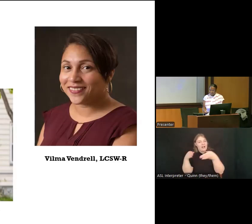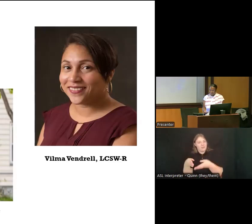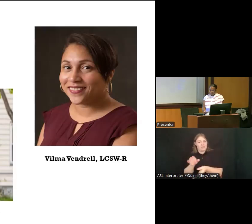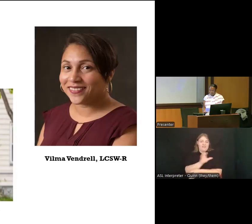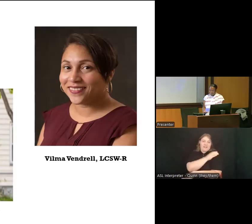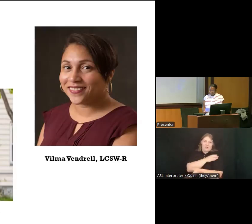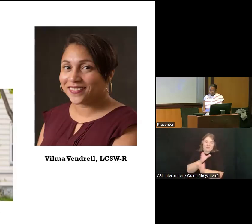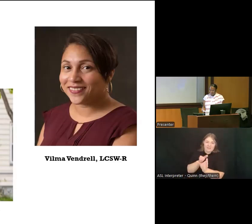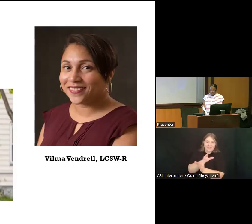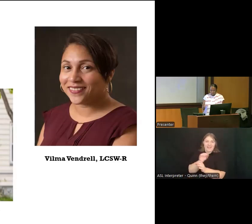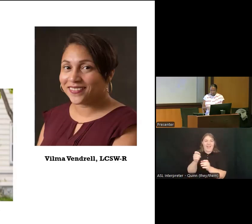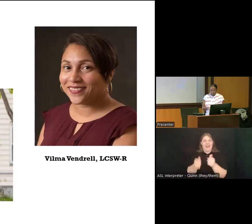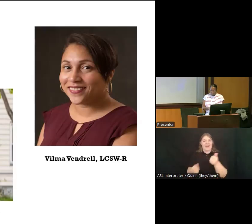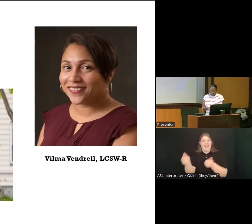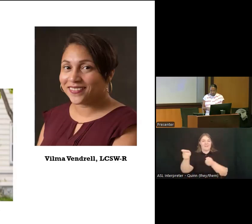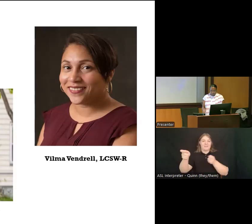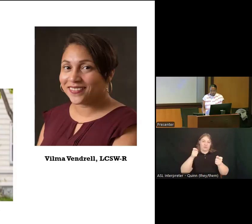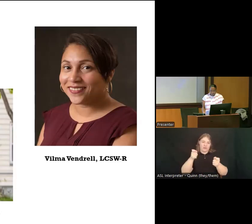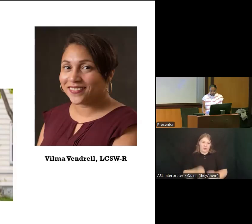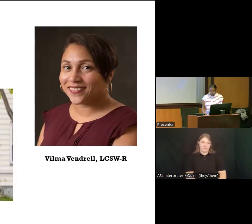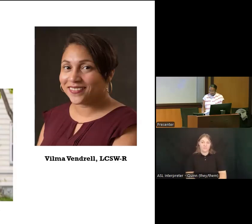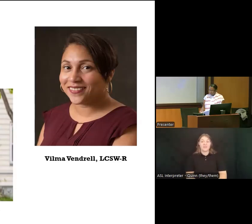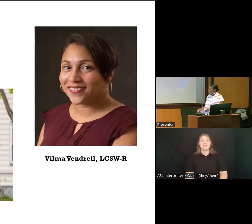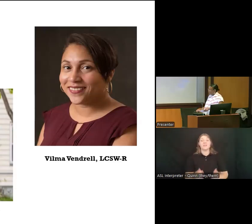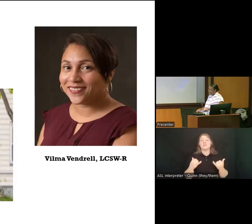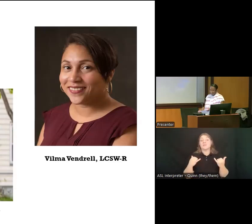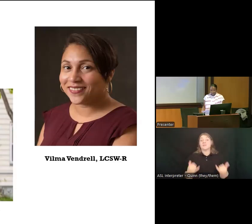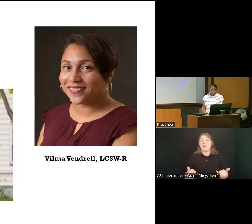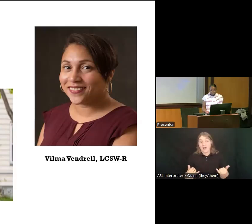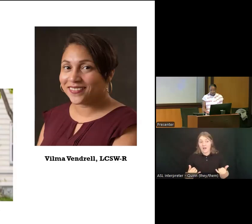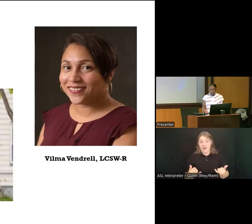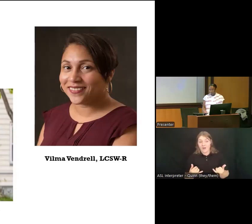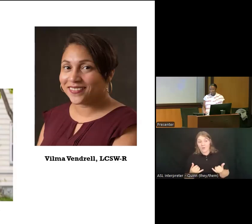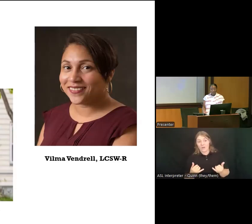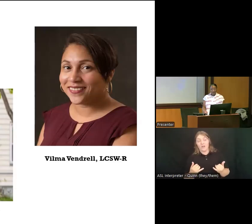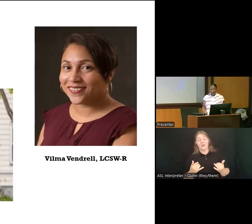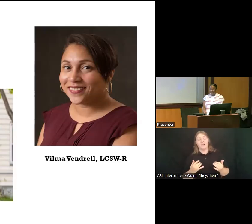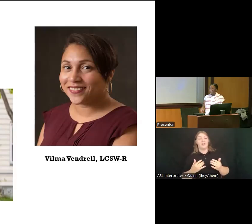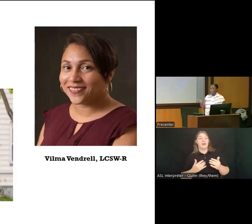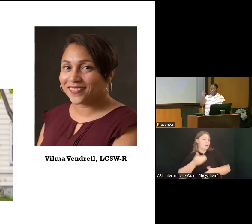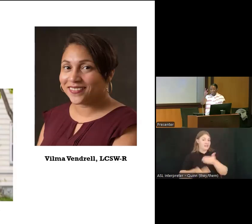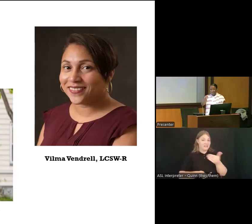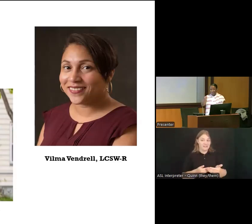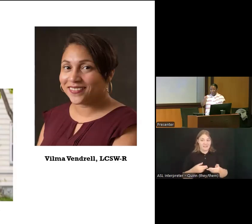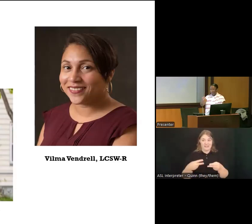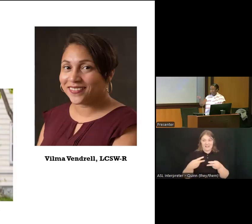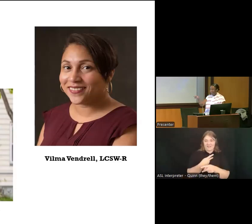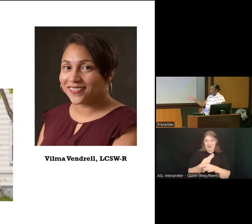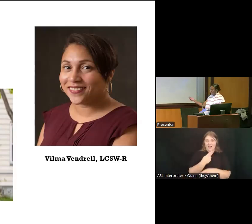administration so without further Ado I'm going to figure out how to shut this light off so